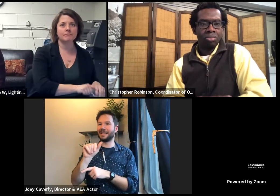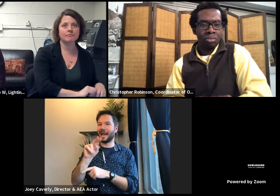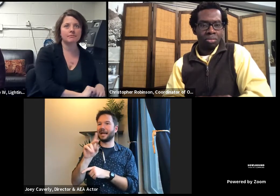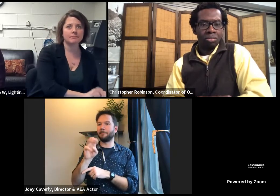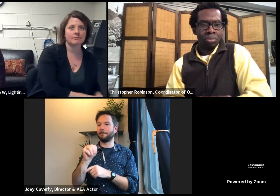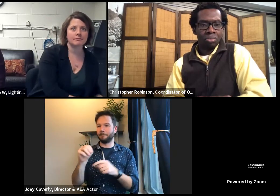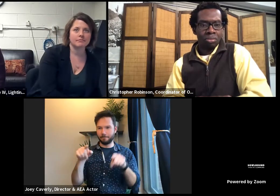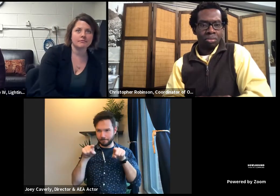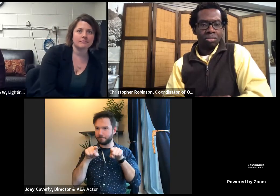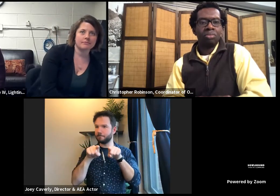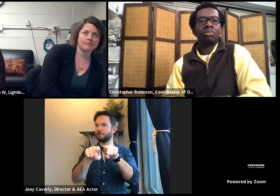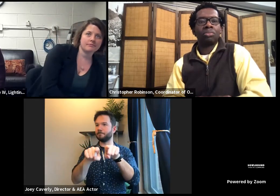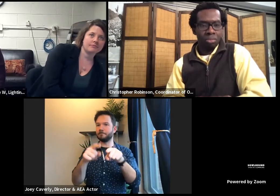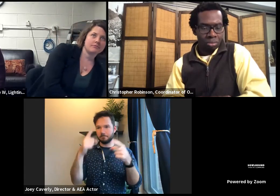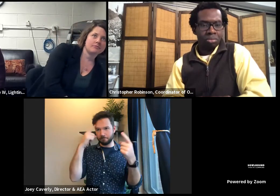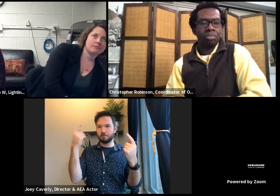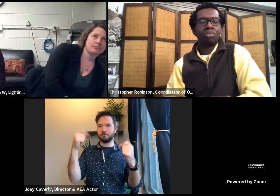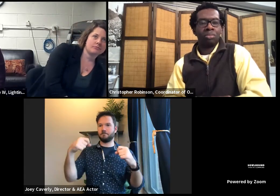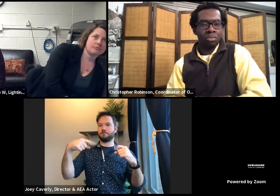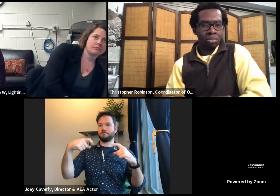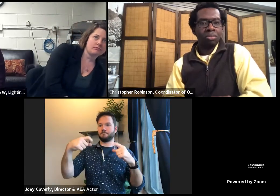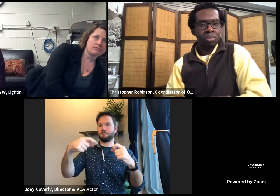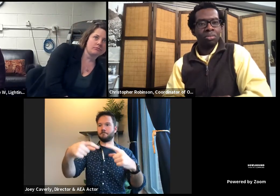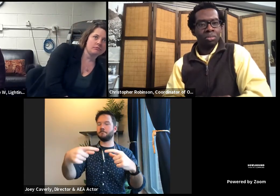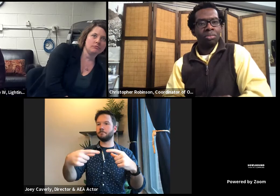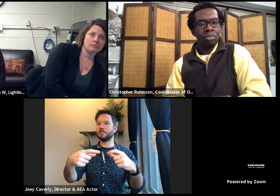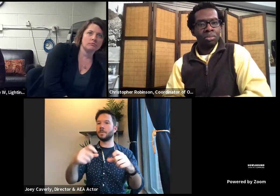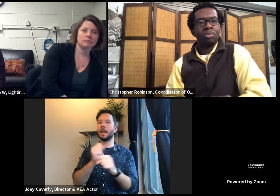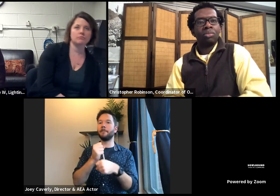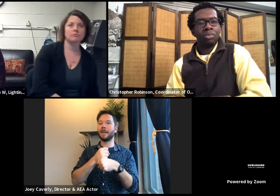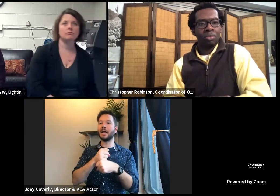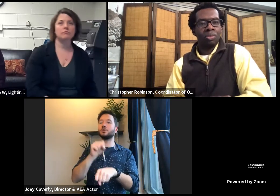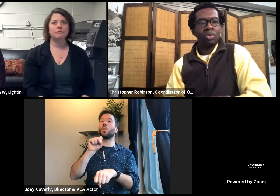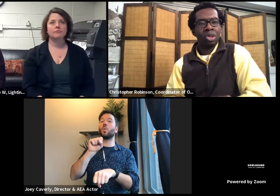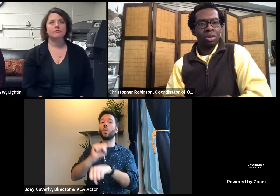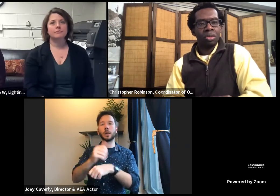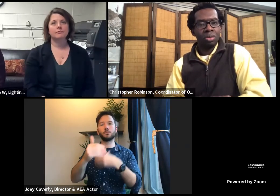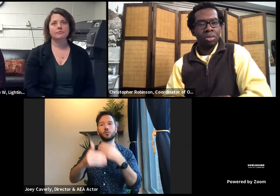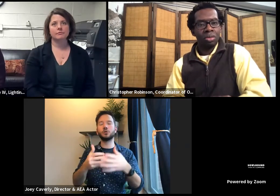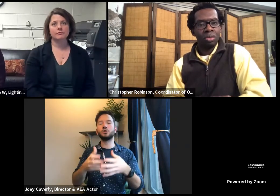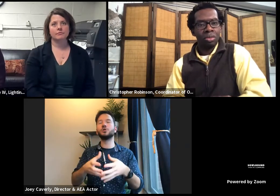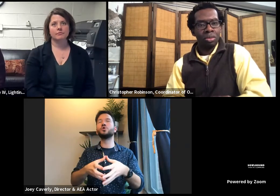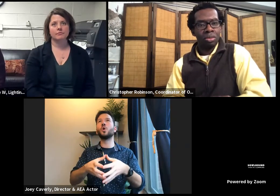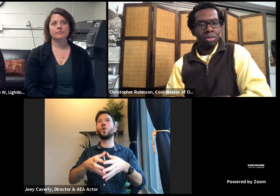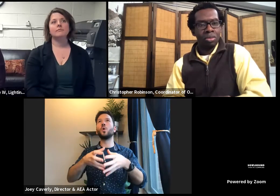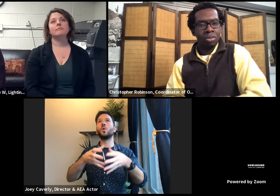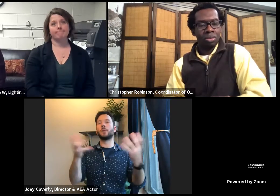knows what's happening, then everyone can work in tandem, and specifically the interpreter and the deaf artist.